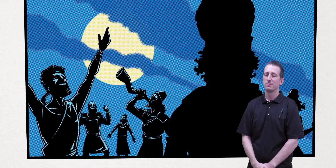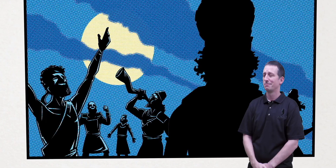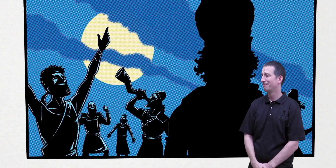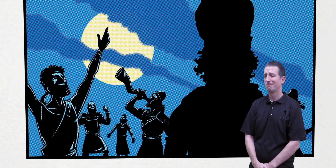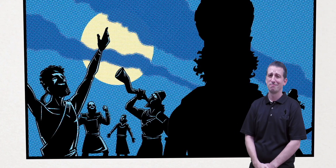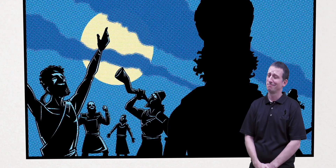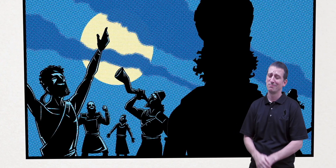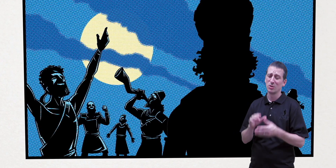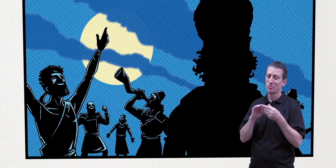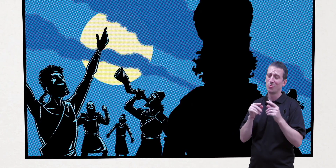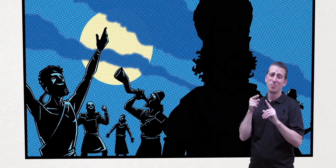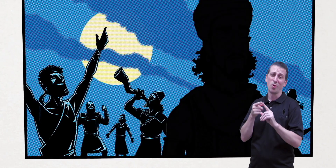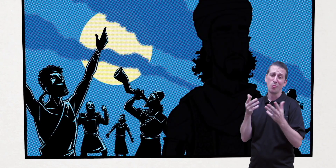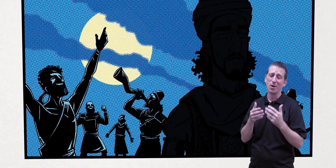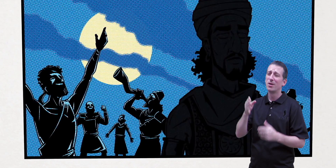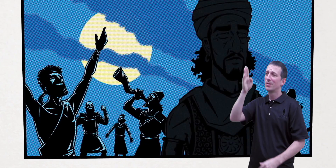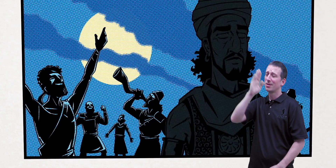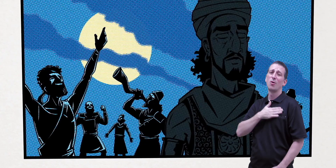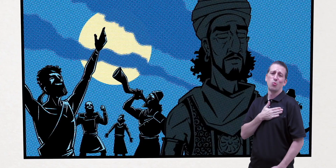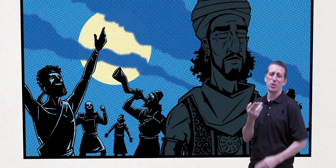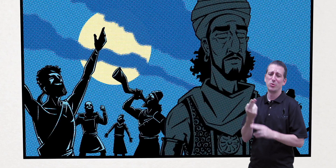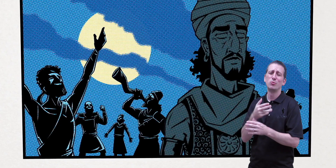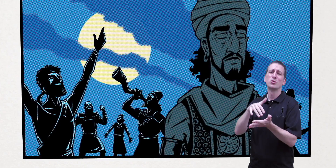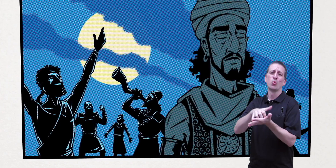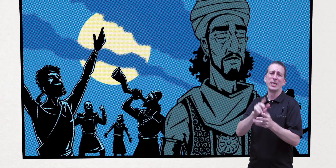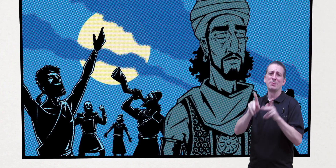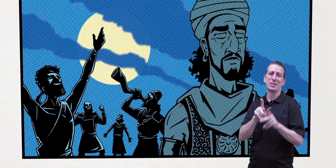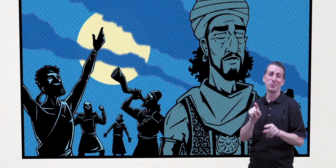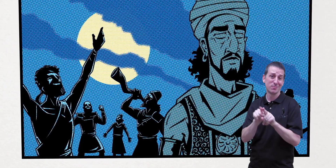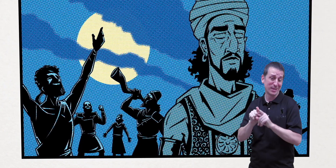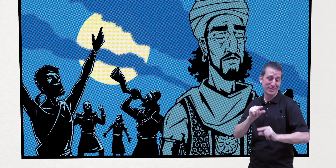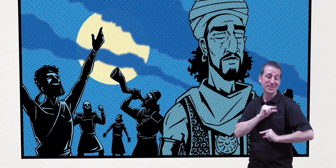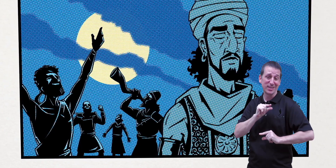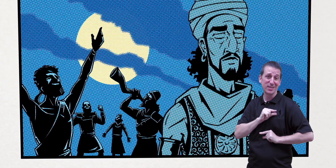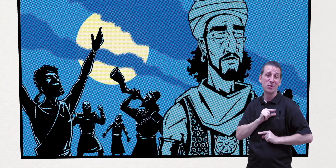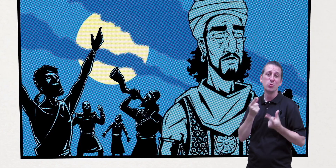Tim: No. It’s about God’s commitment to use weak people with deep flaws to